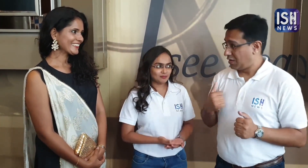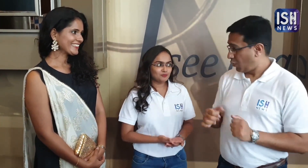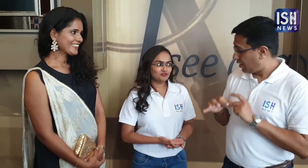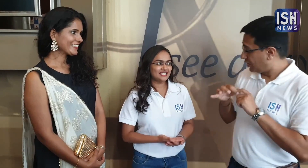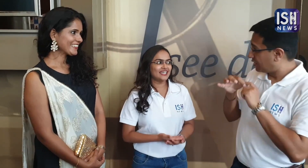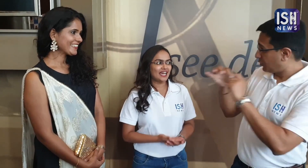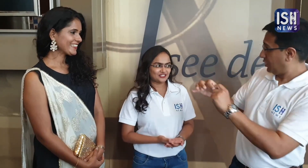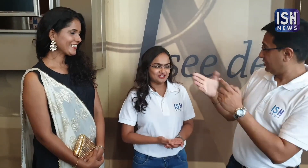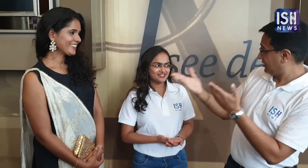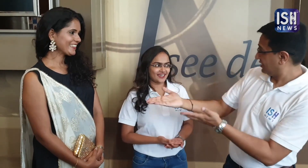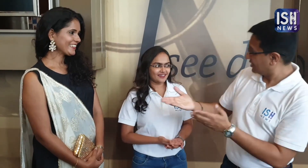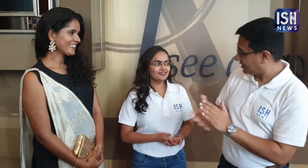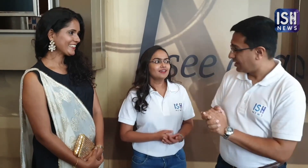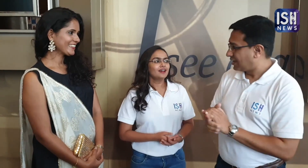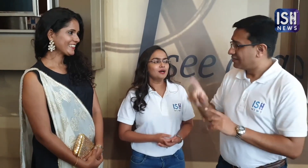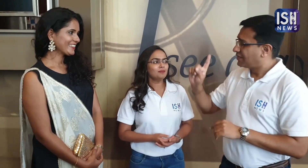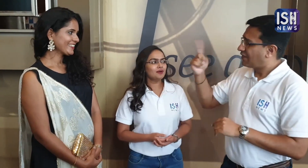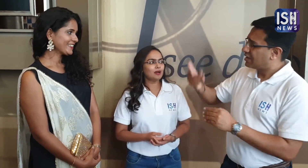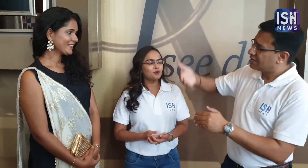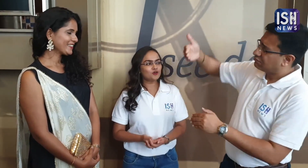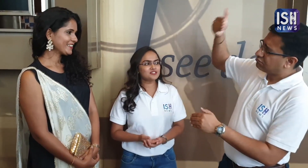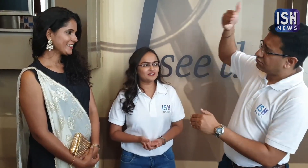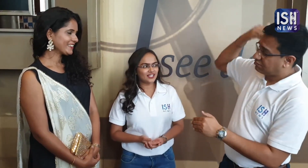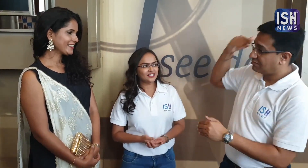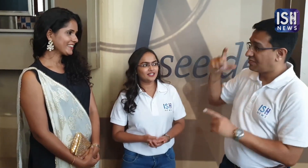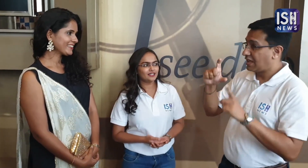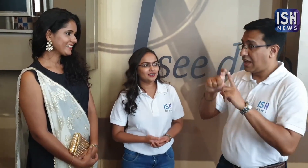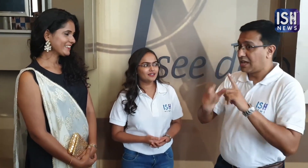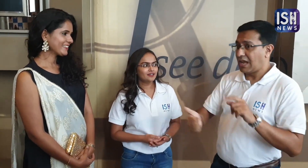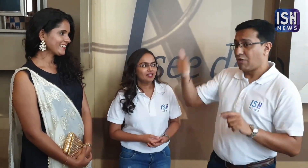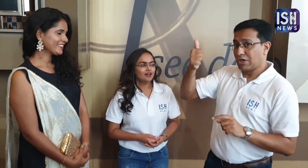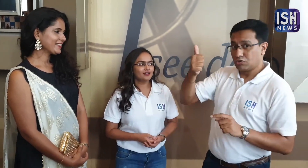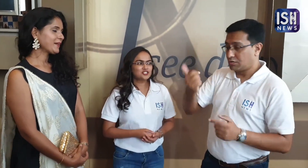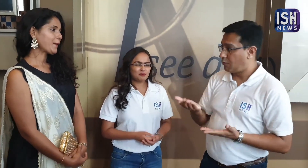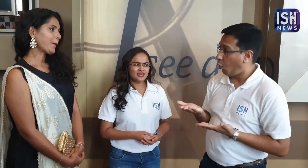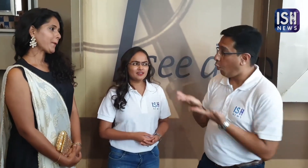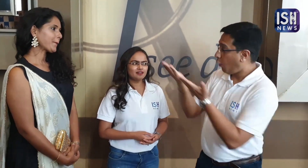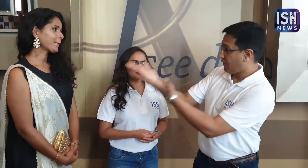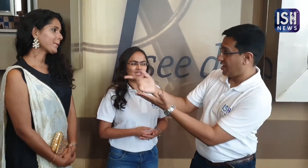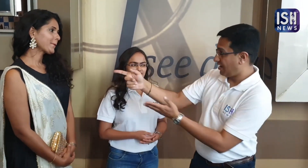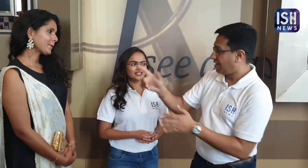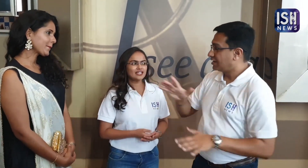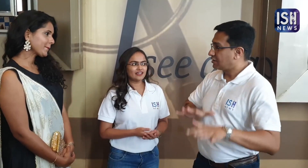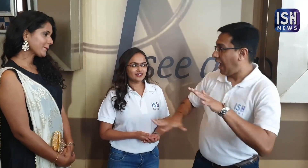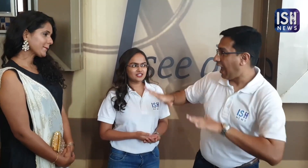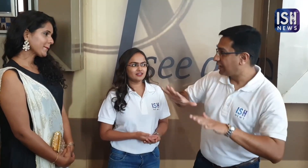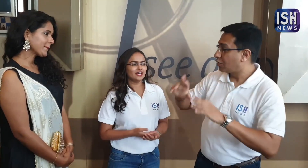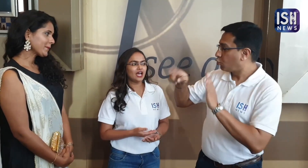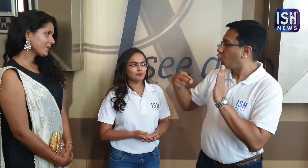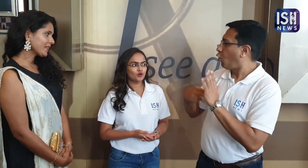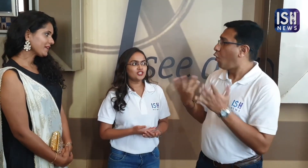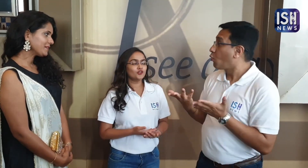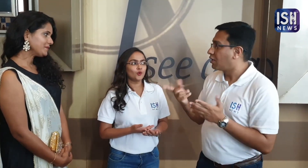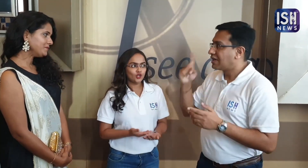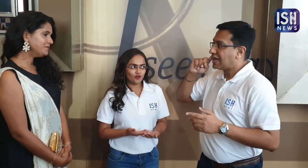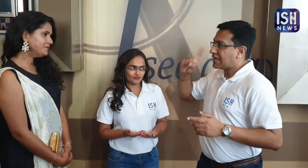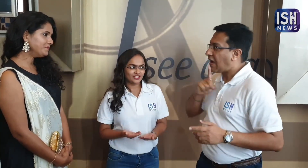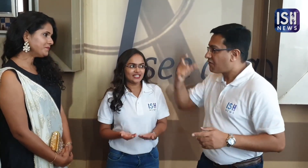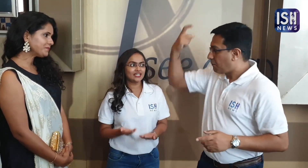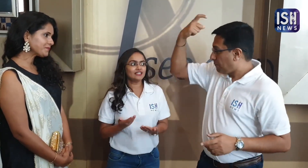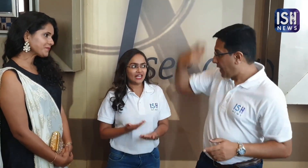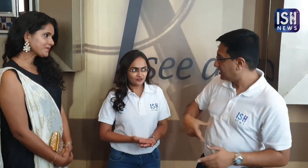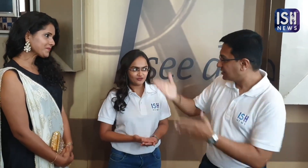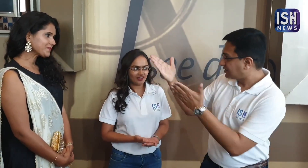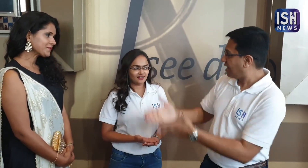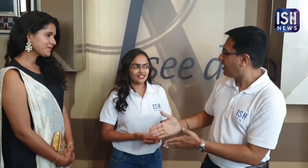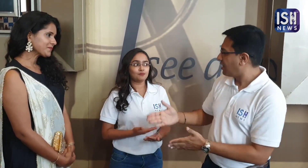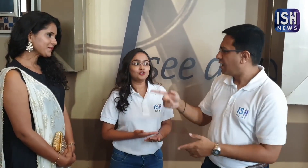My question is. When the Director offered you a role of Deaf person in the movie,